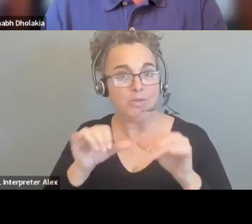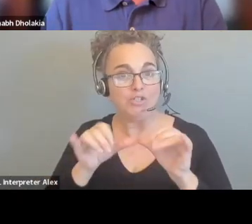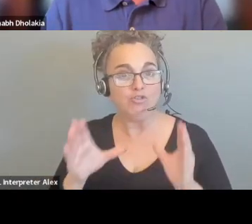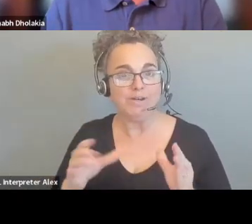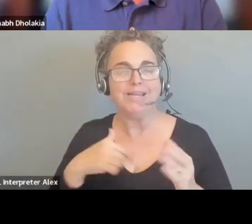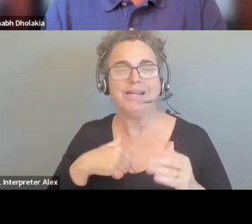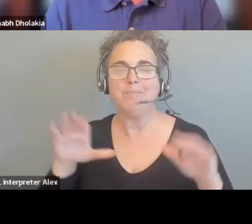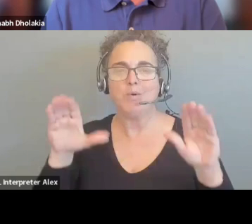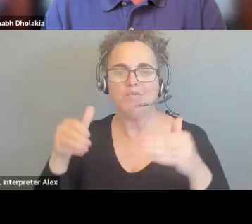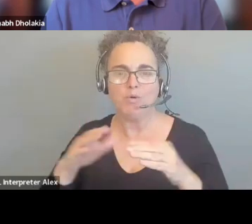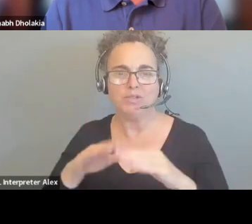side of this project.